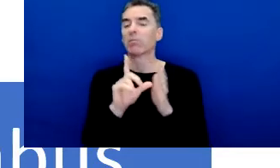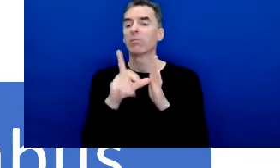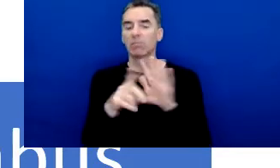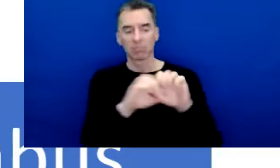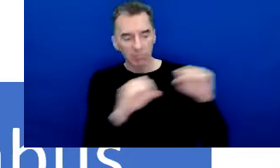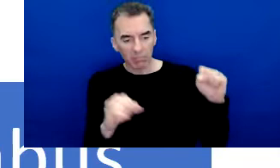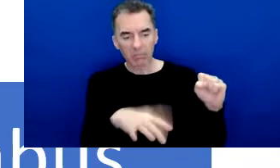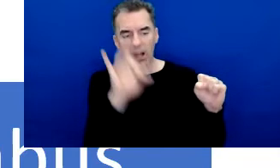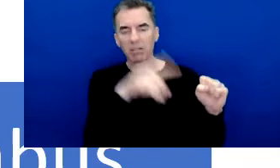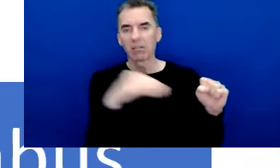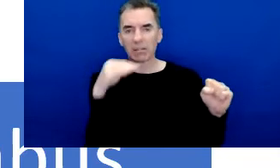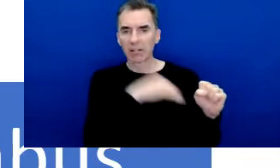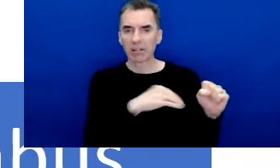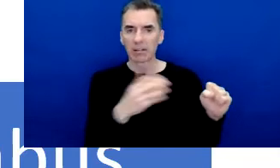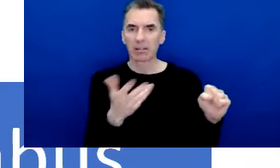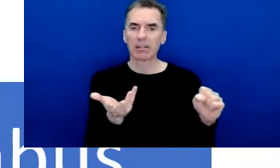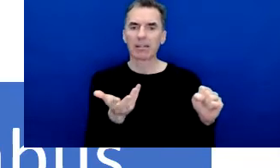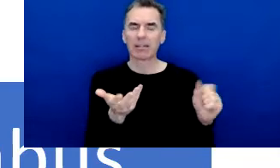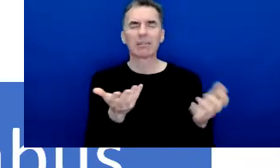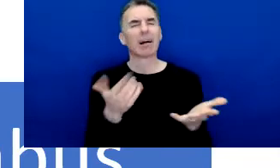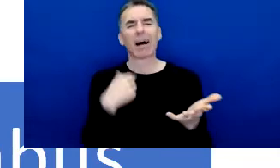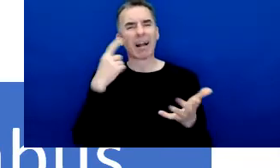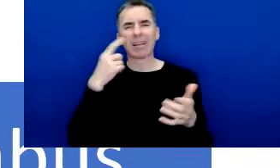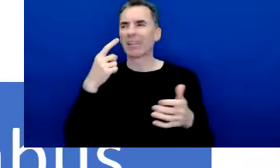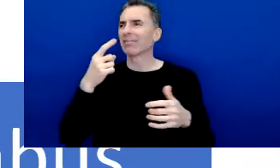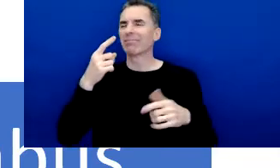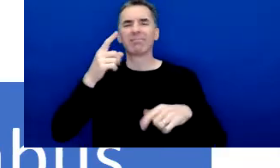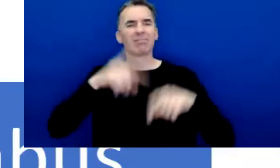But I think we just all need to use our own judgment and sensitivity